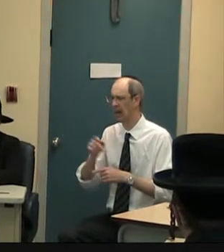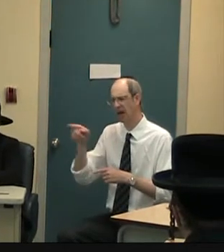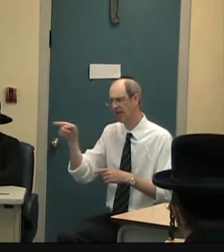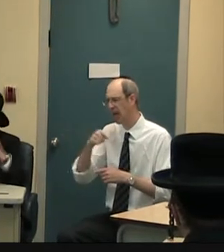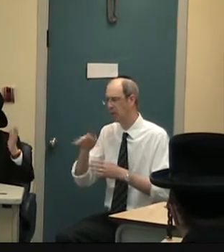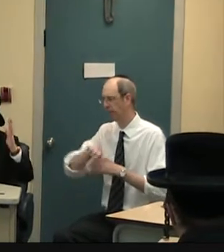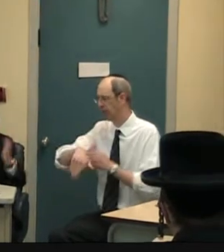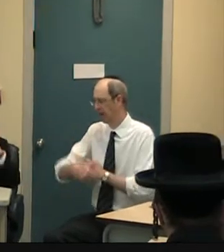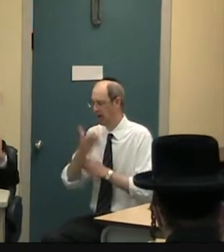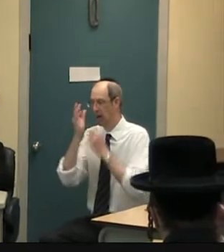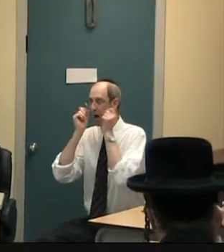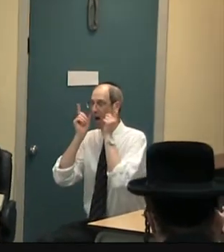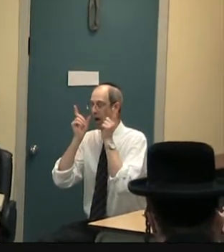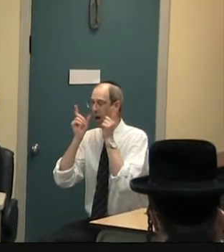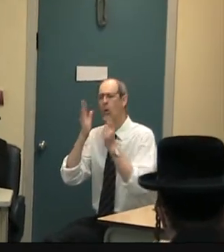but, why why were they up the whole night so